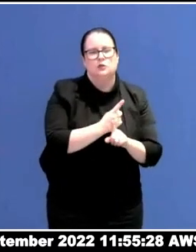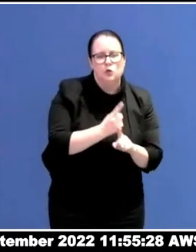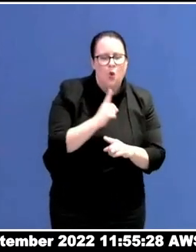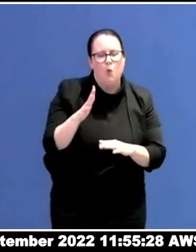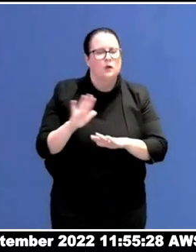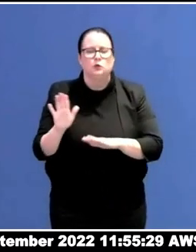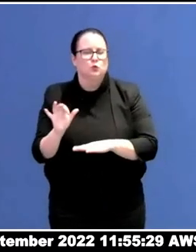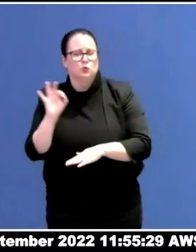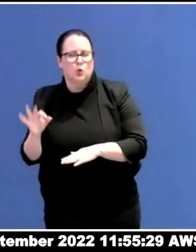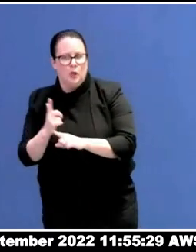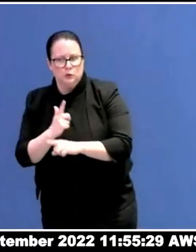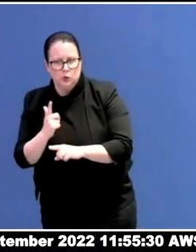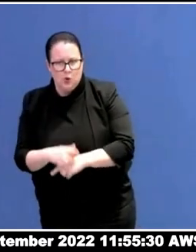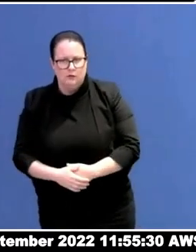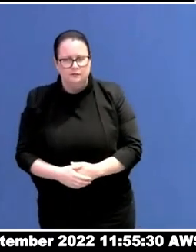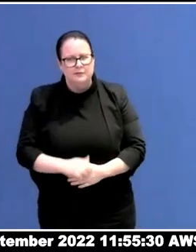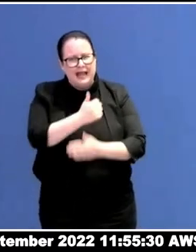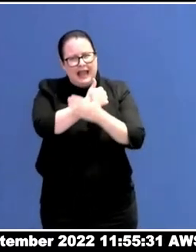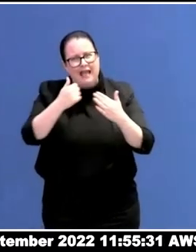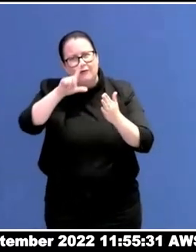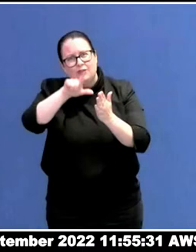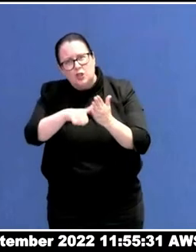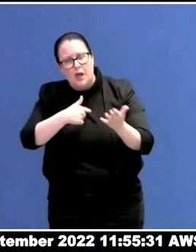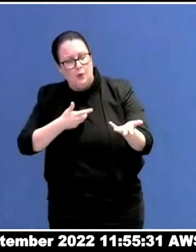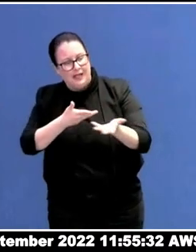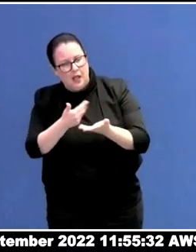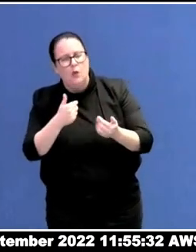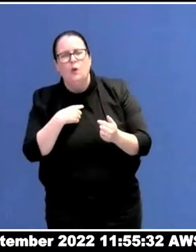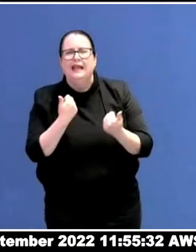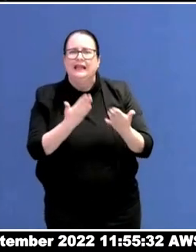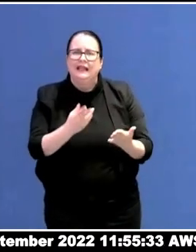stage of engagement, that love and that respect, and we had many young girls cry on